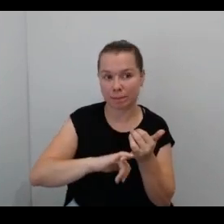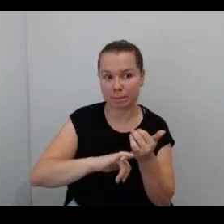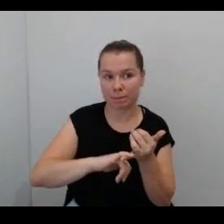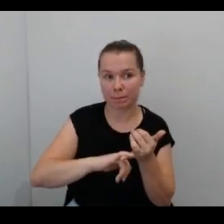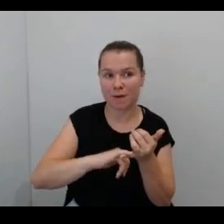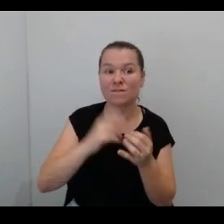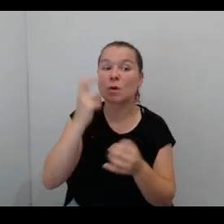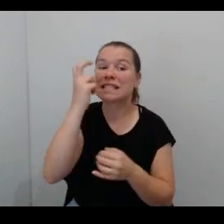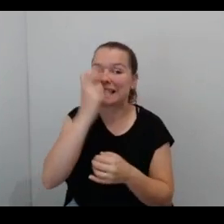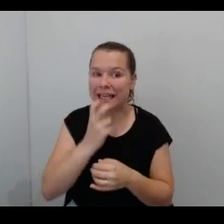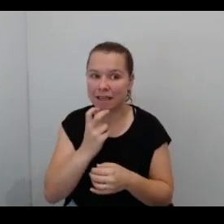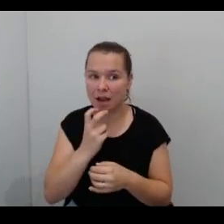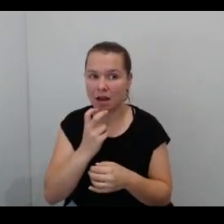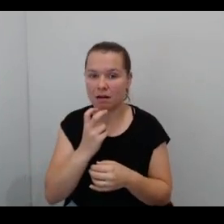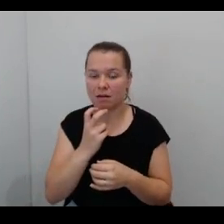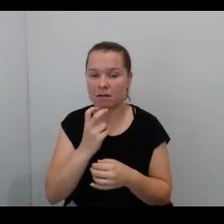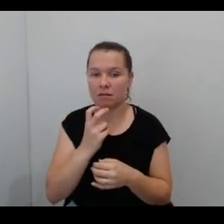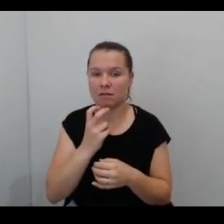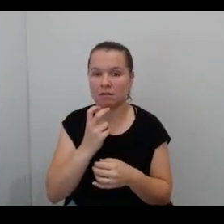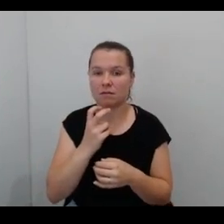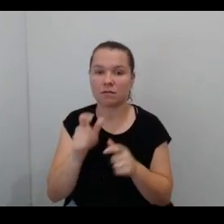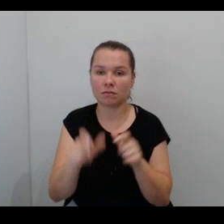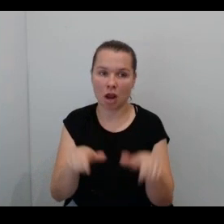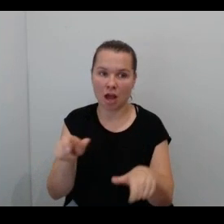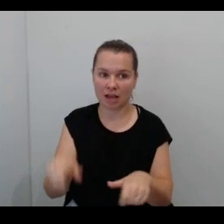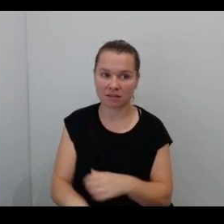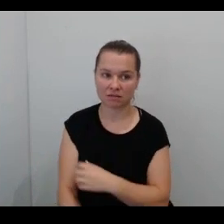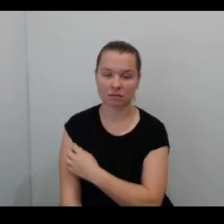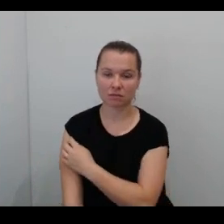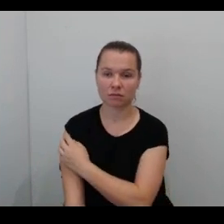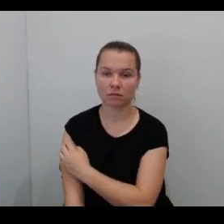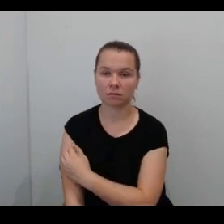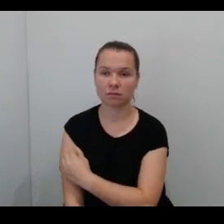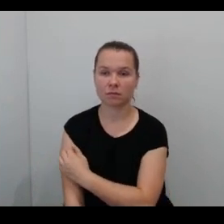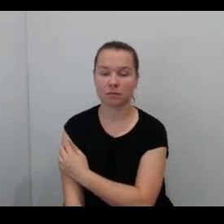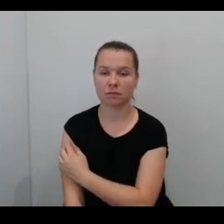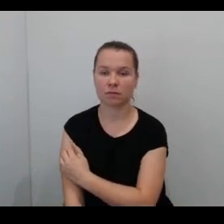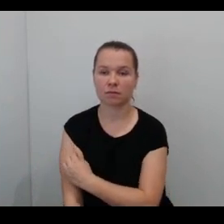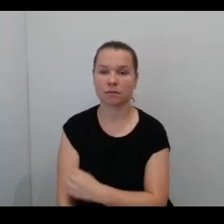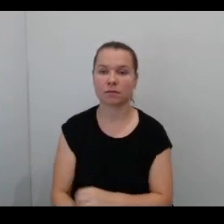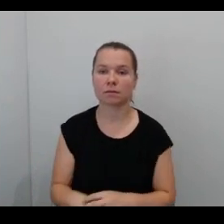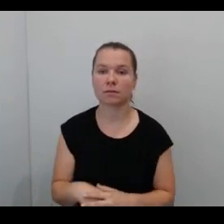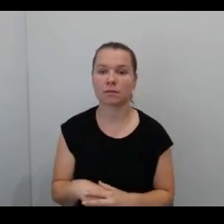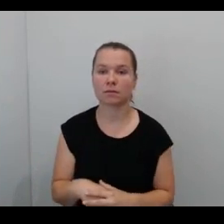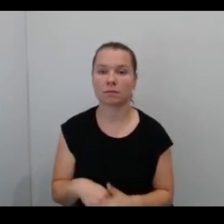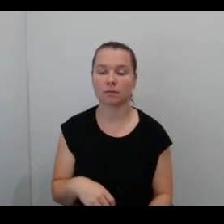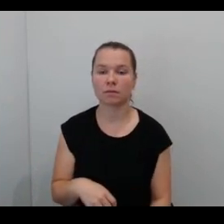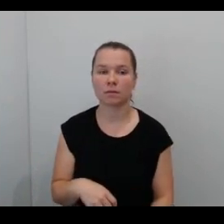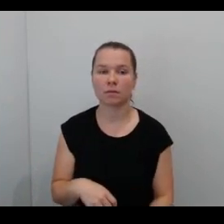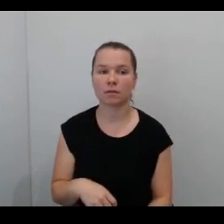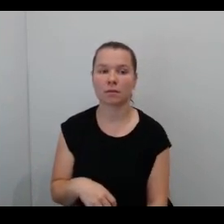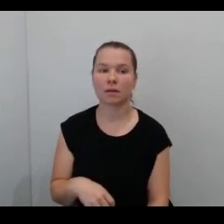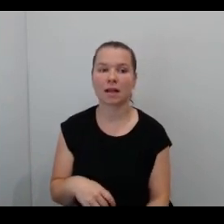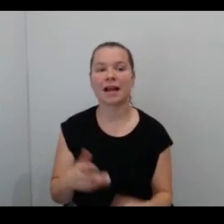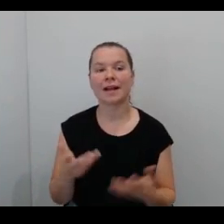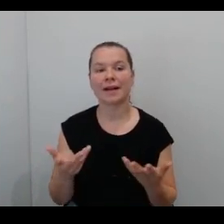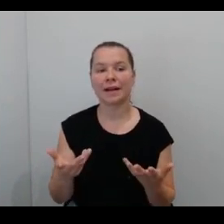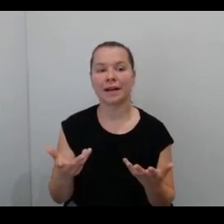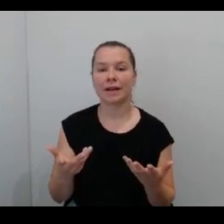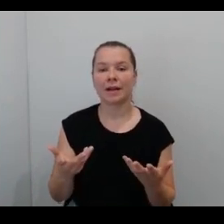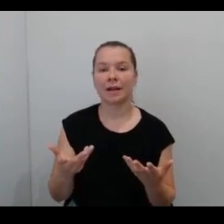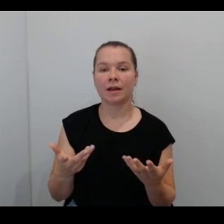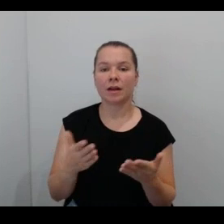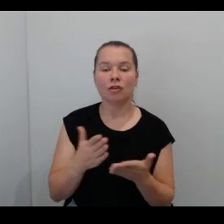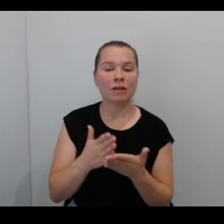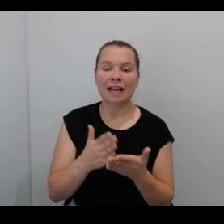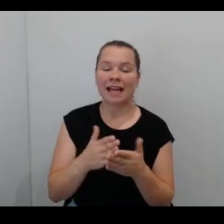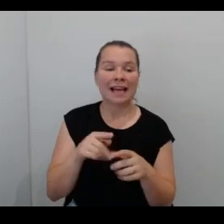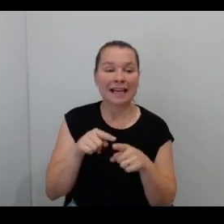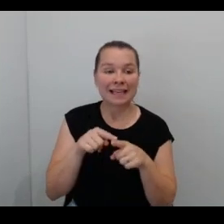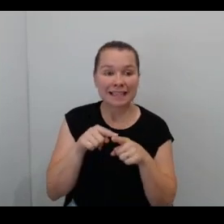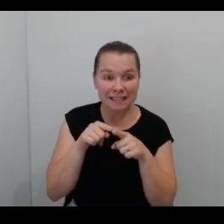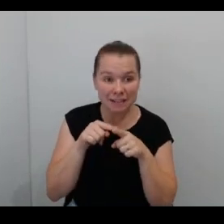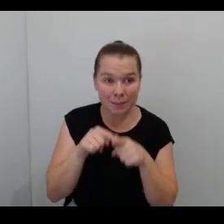Look, the thing for me about seniors is the answer depends on whether they have